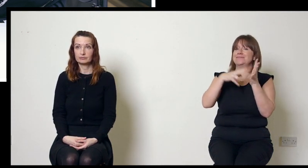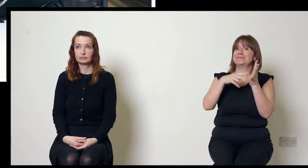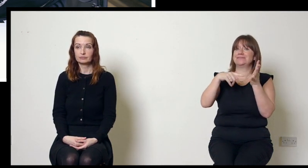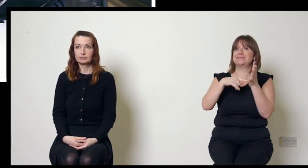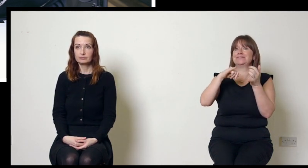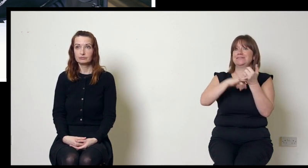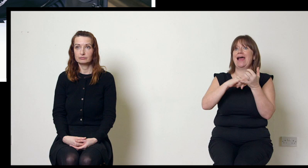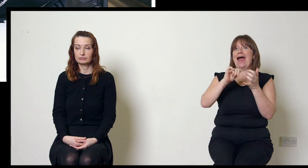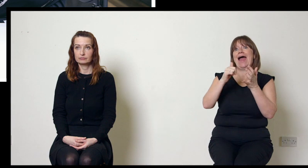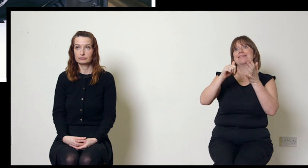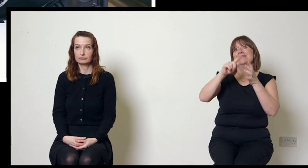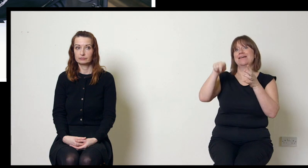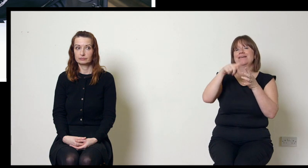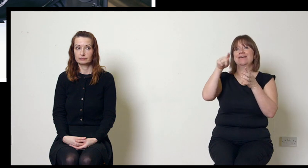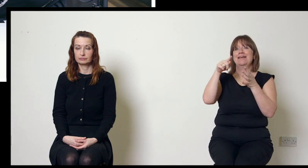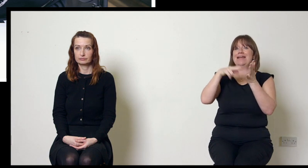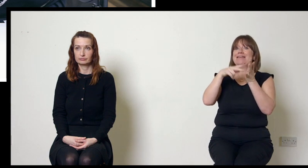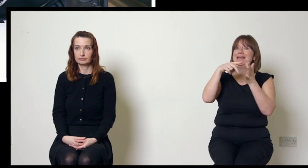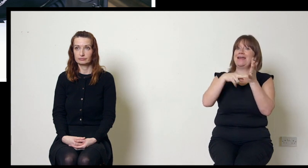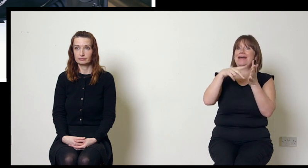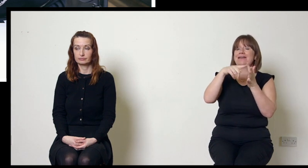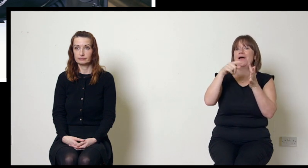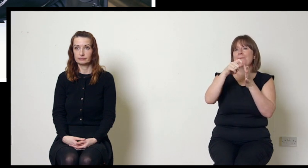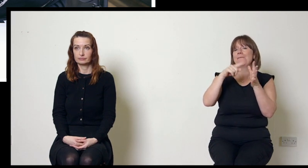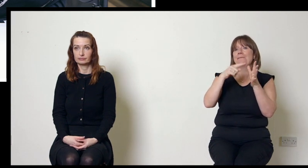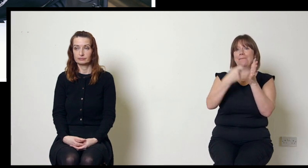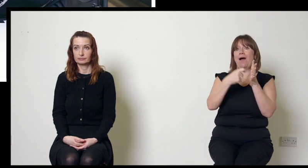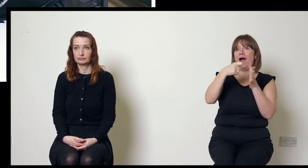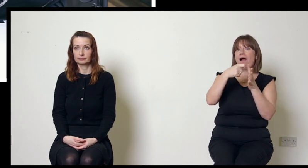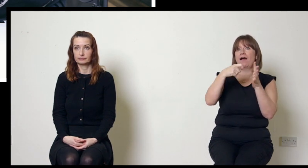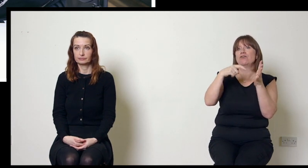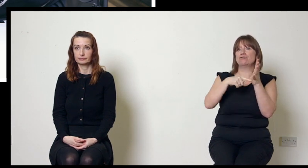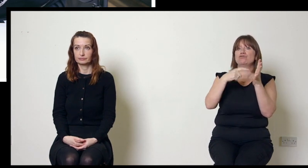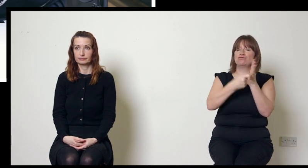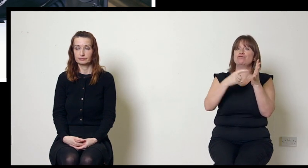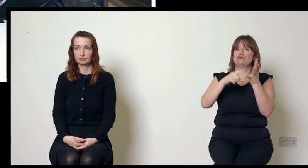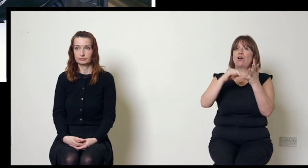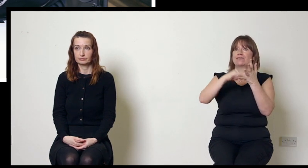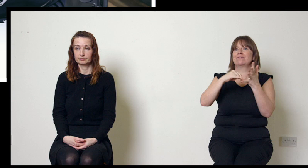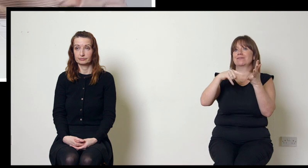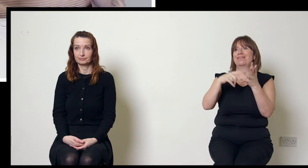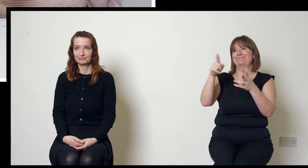They look after us or via just checking out the website as well our details are on there which is peterboroughpresents.org